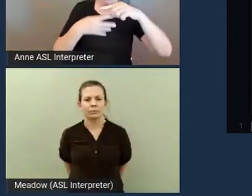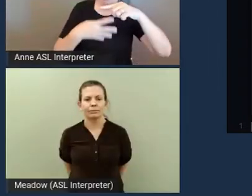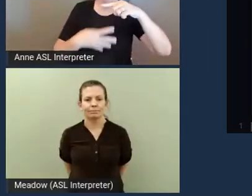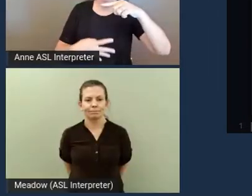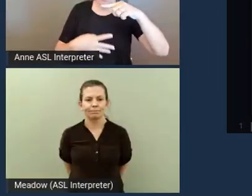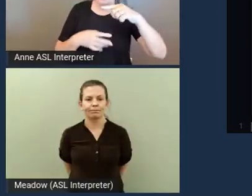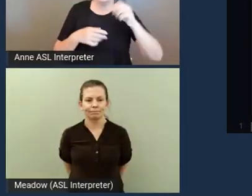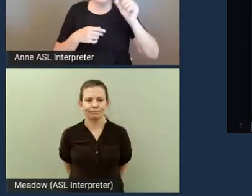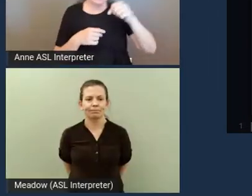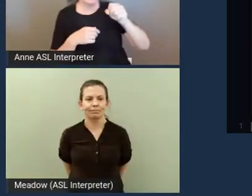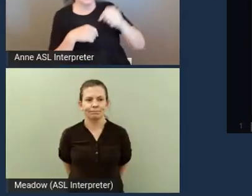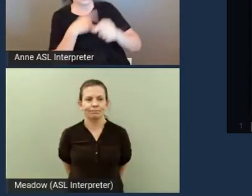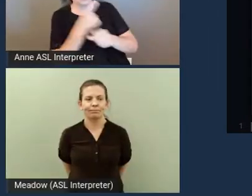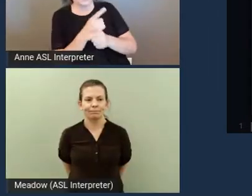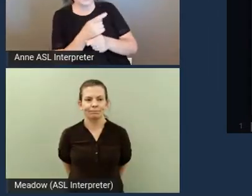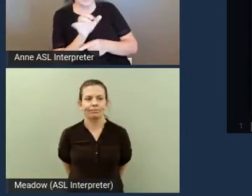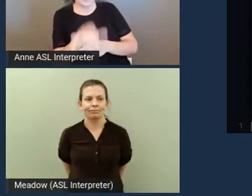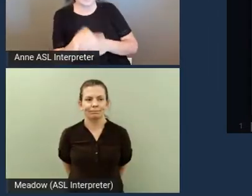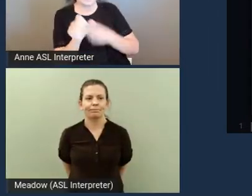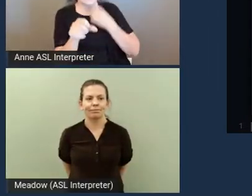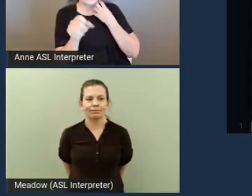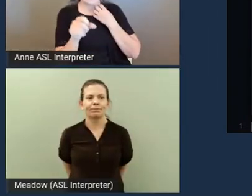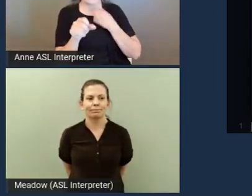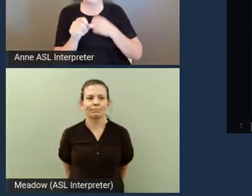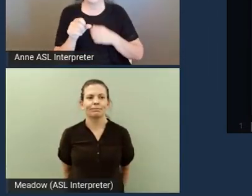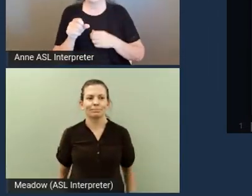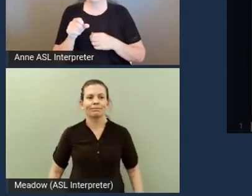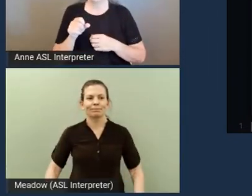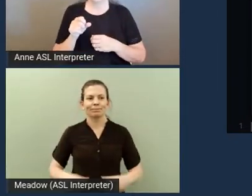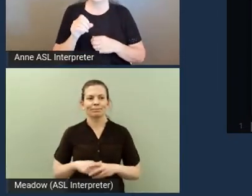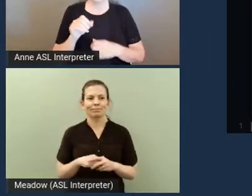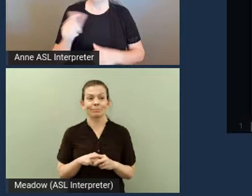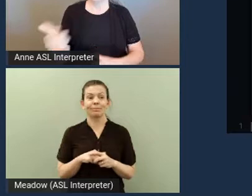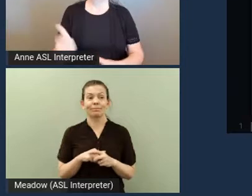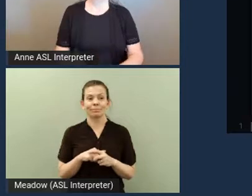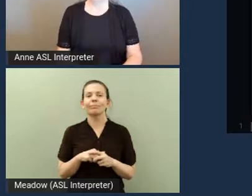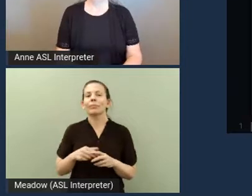I've deliberately chosen this example because this is